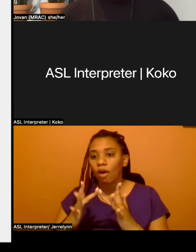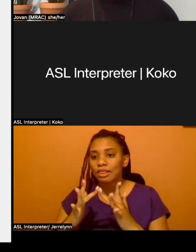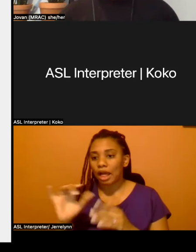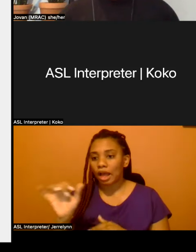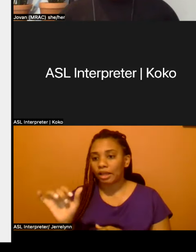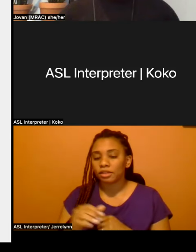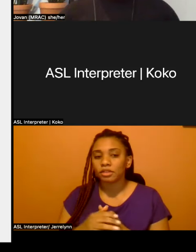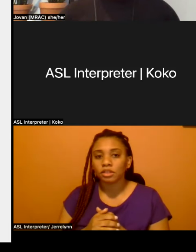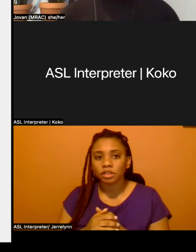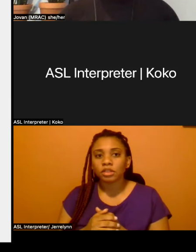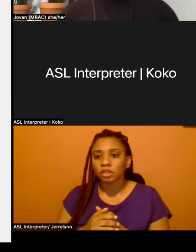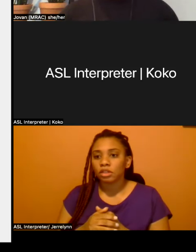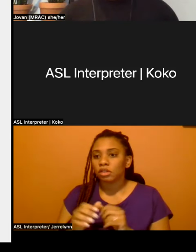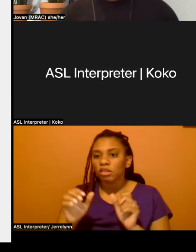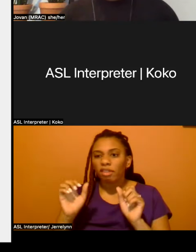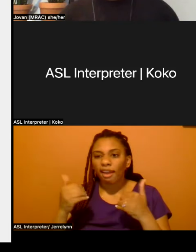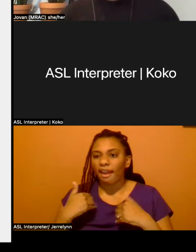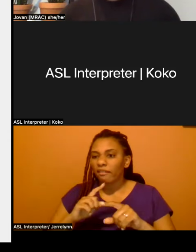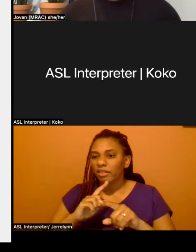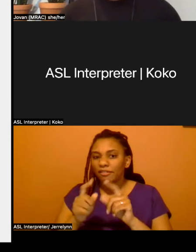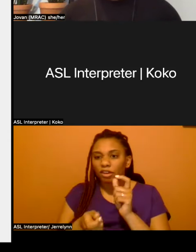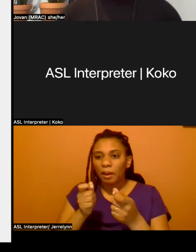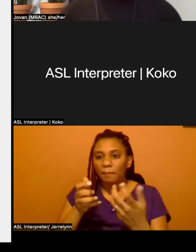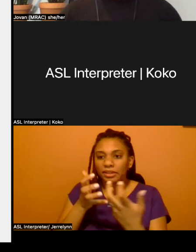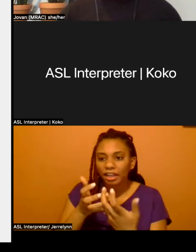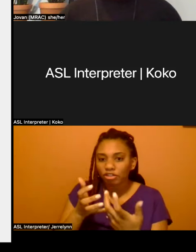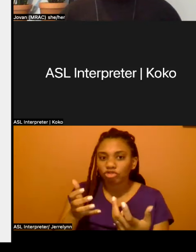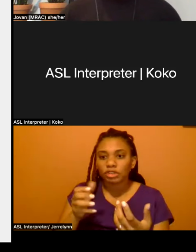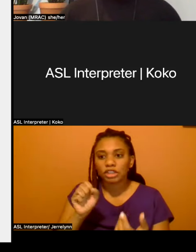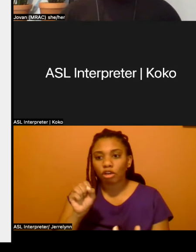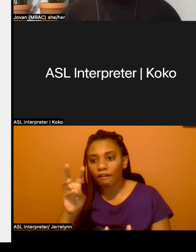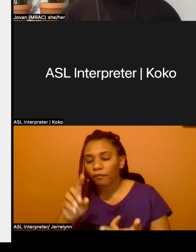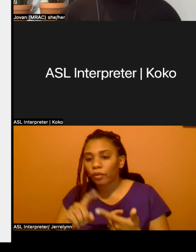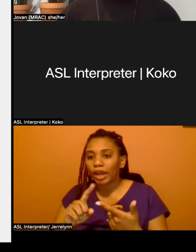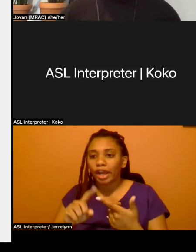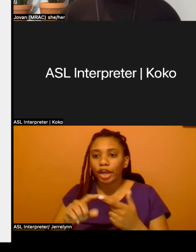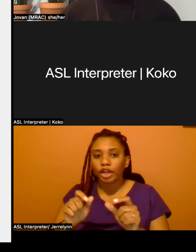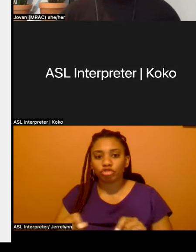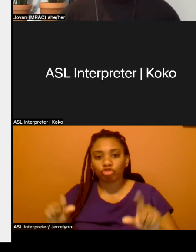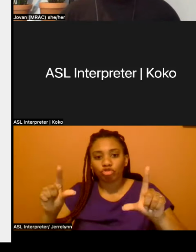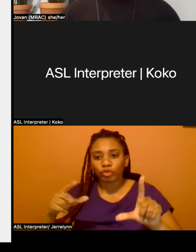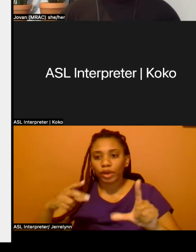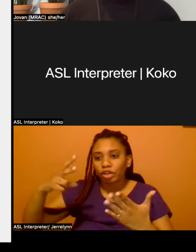software and translation program. We can also provide the guidelines